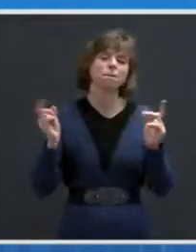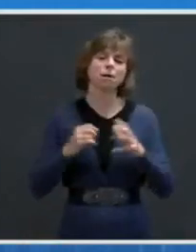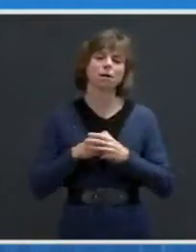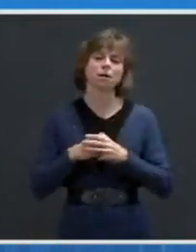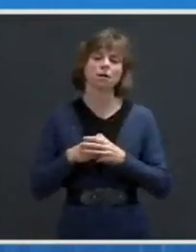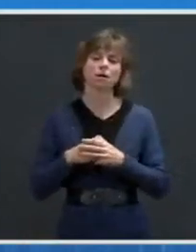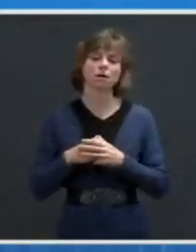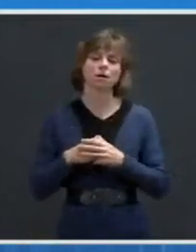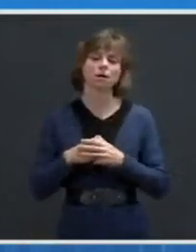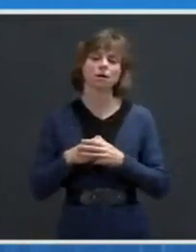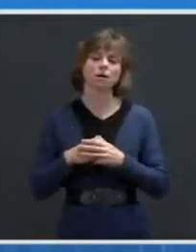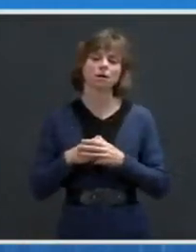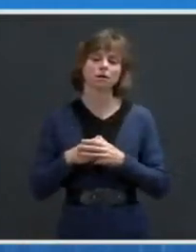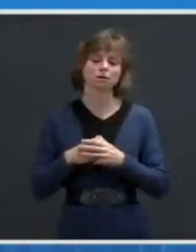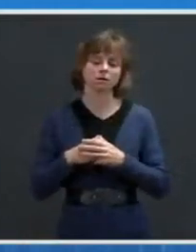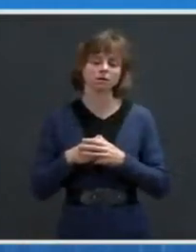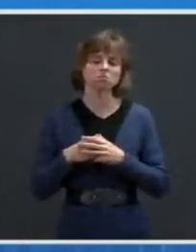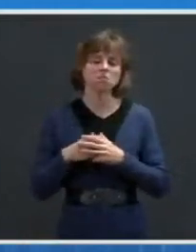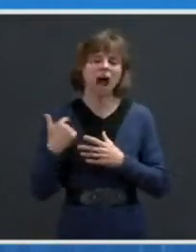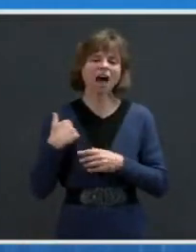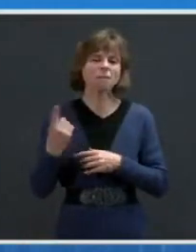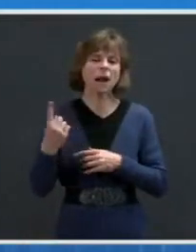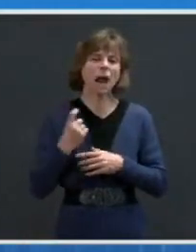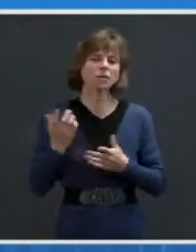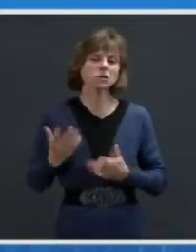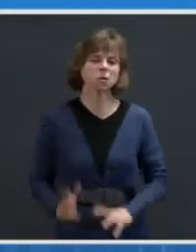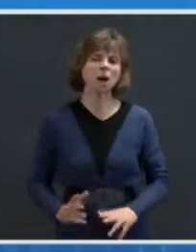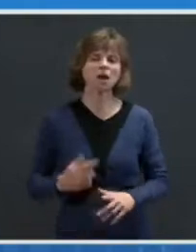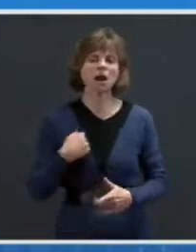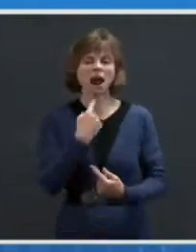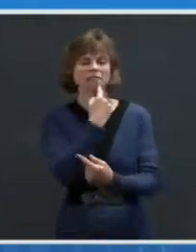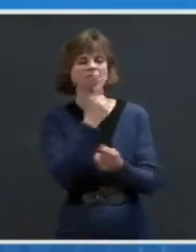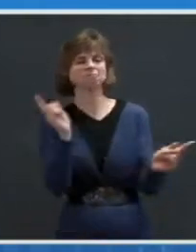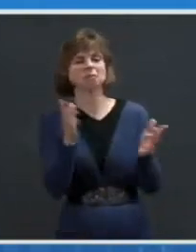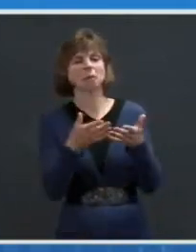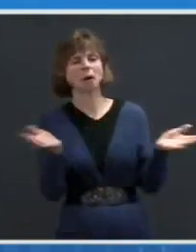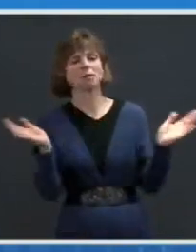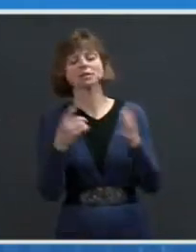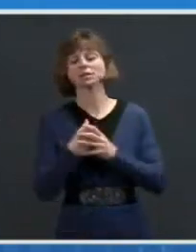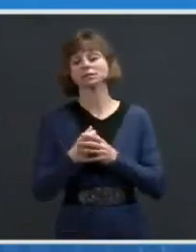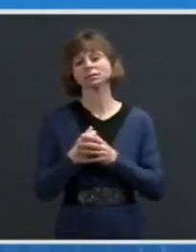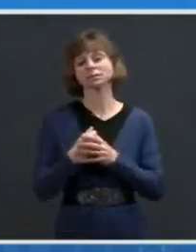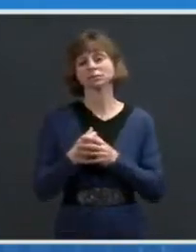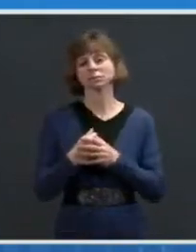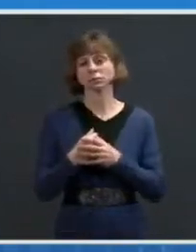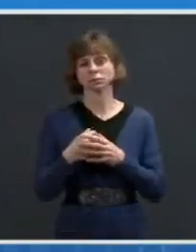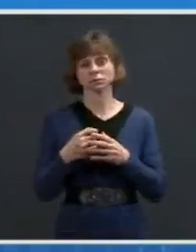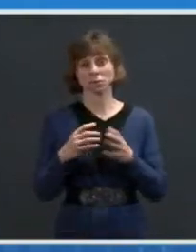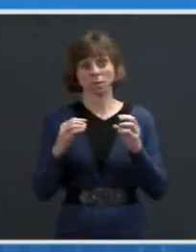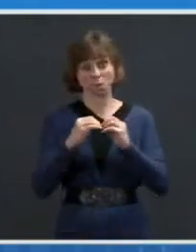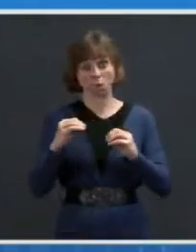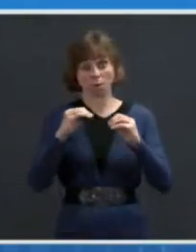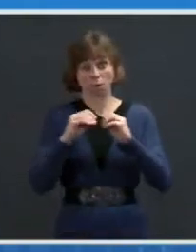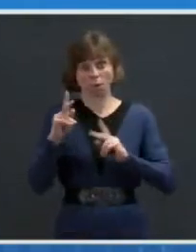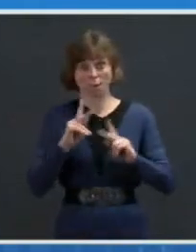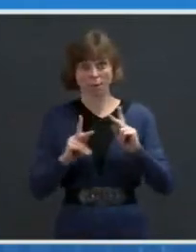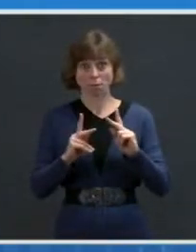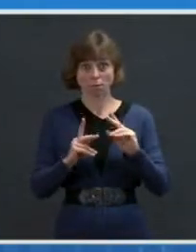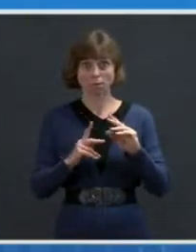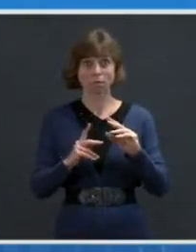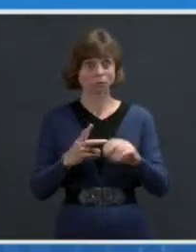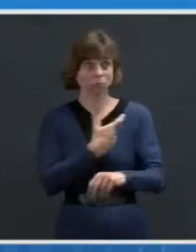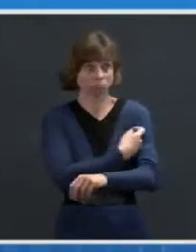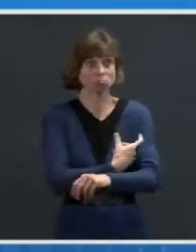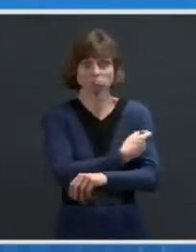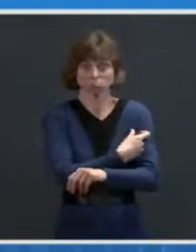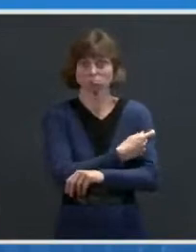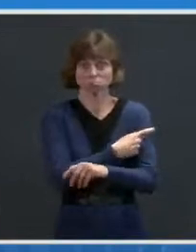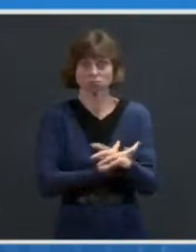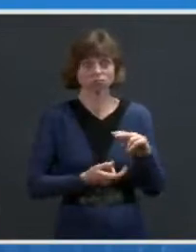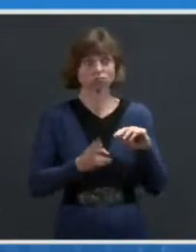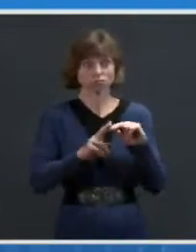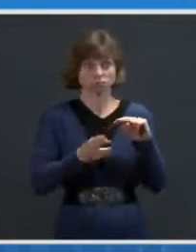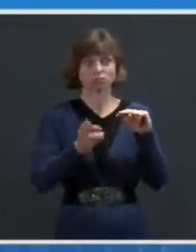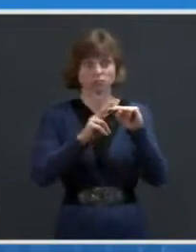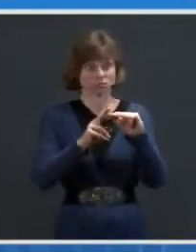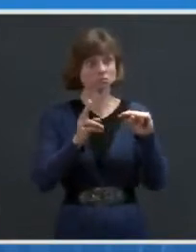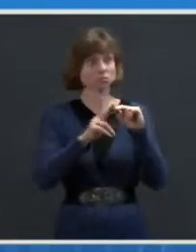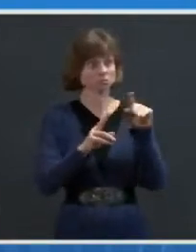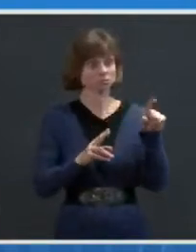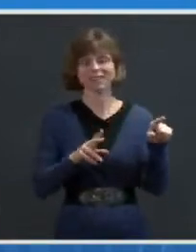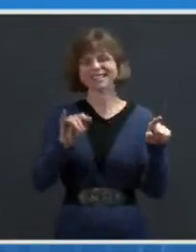I WILL LET ROCHELLE GIVE YOU